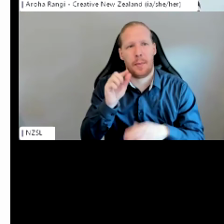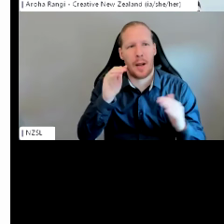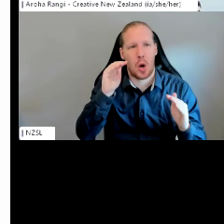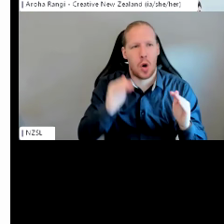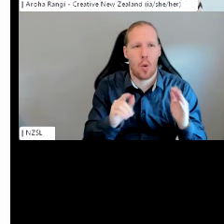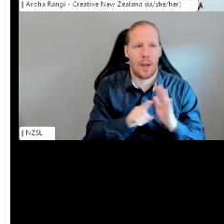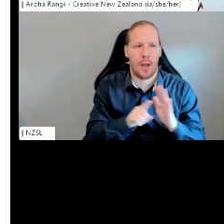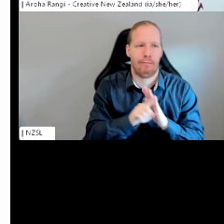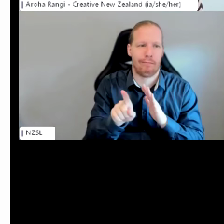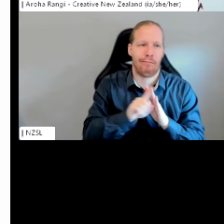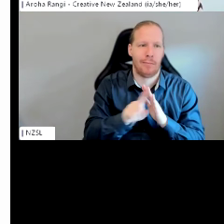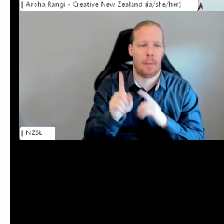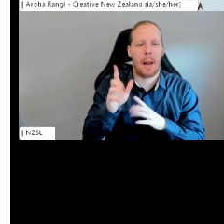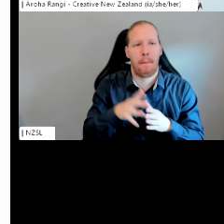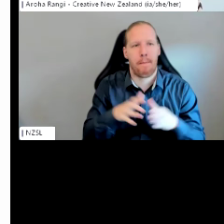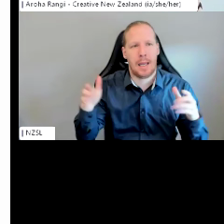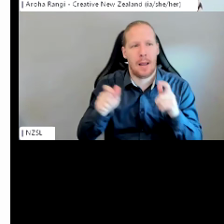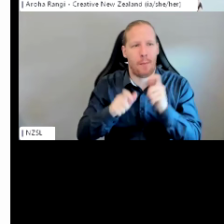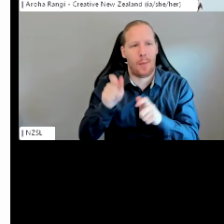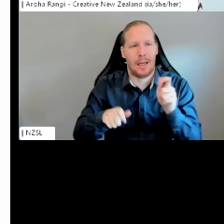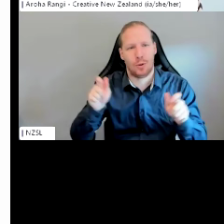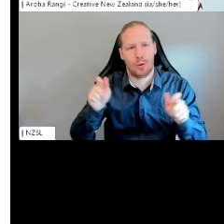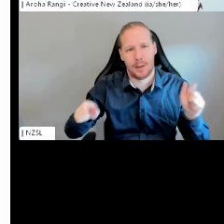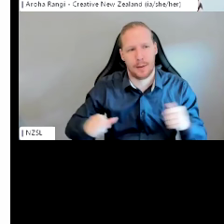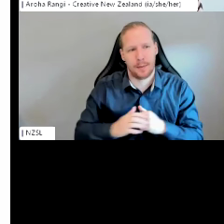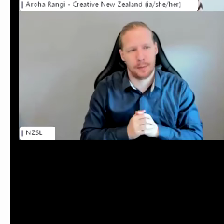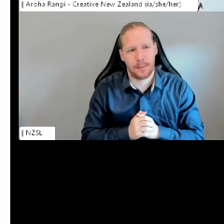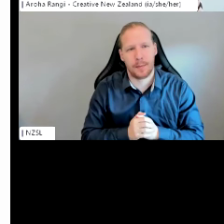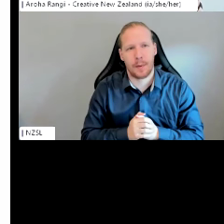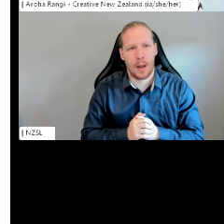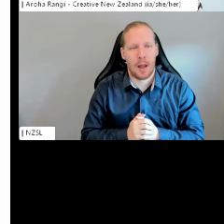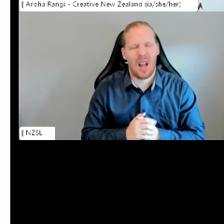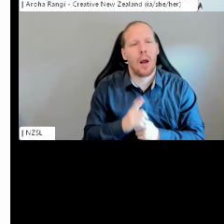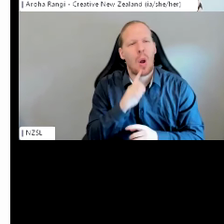Um and this is the uh we'll start with the bad news and then we'll get on to the good stuff.